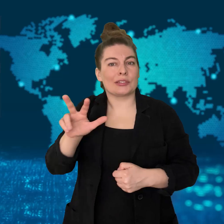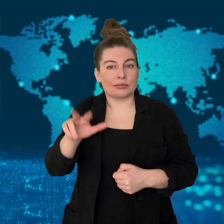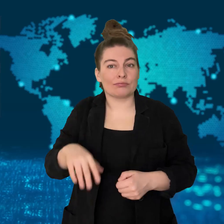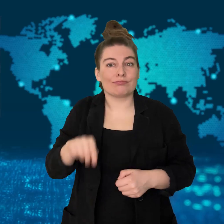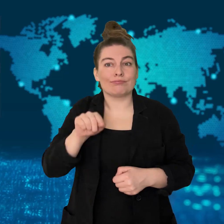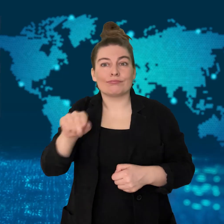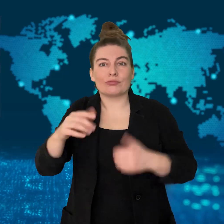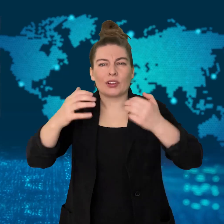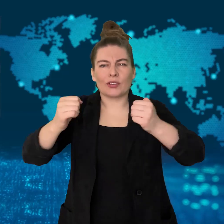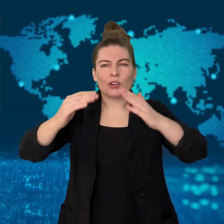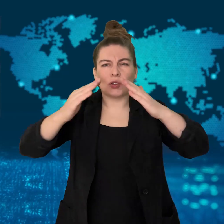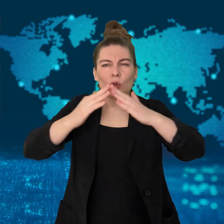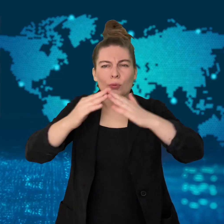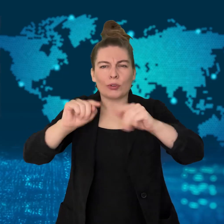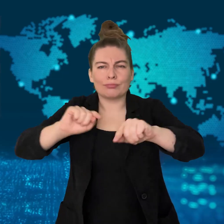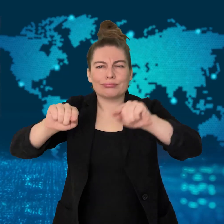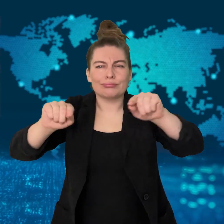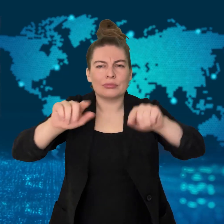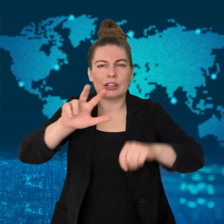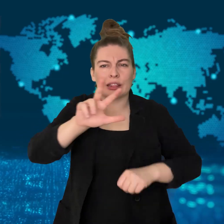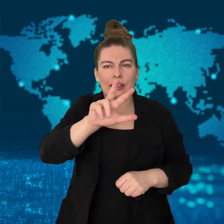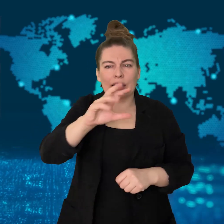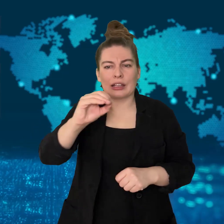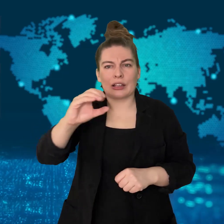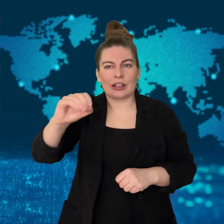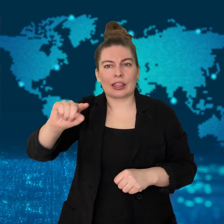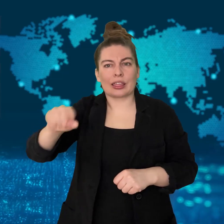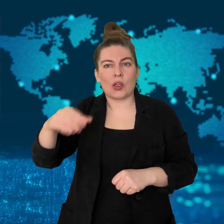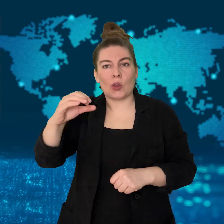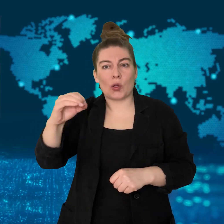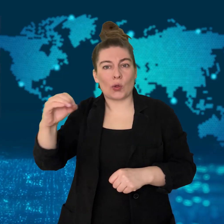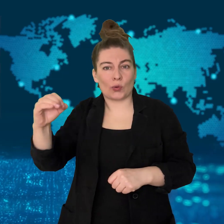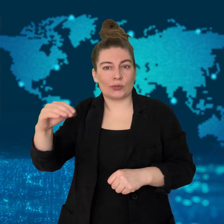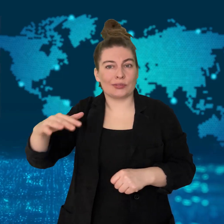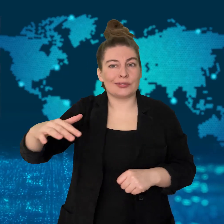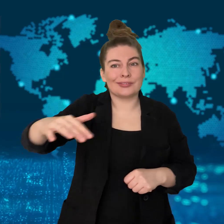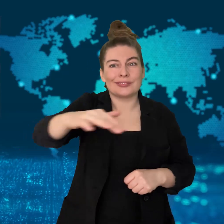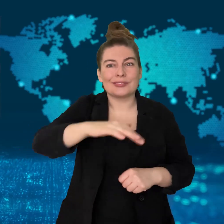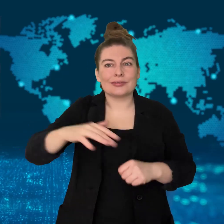They had been deployed to help with rescue